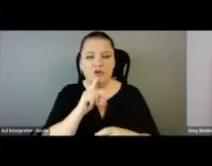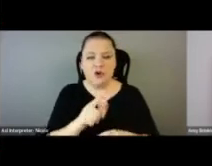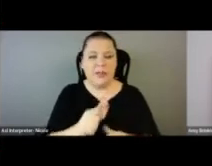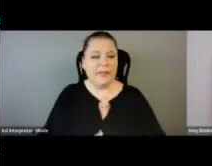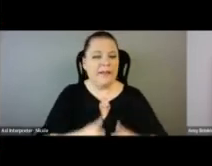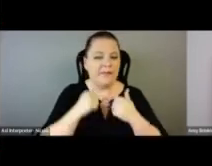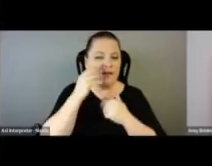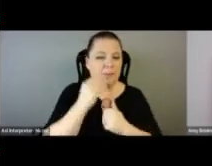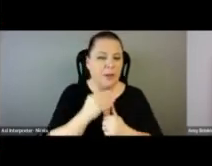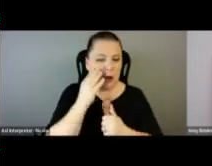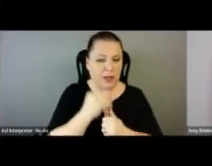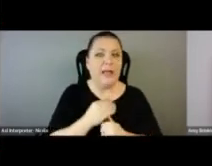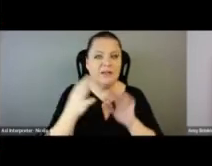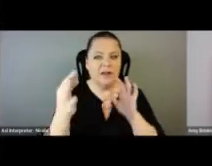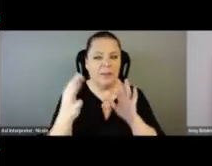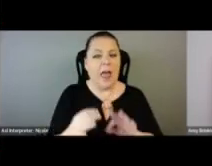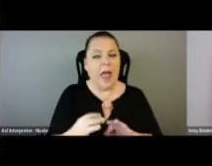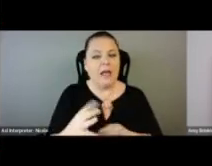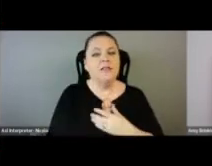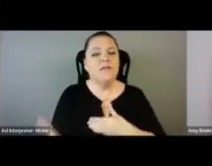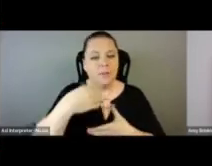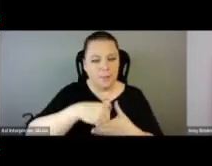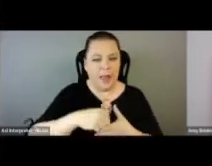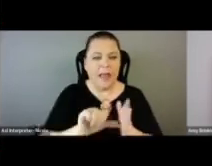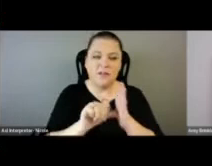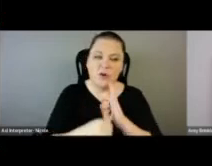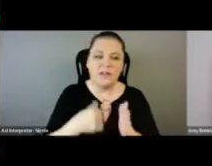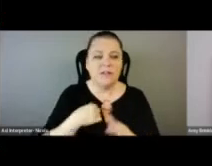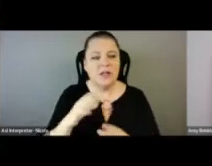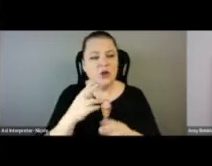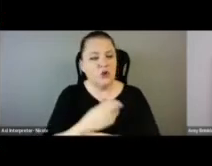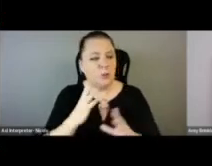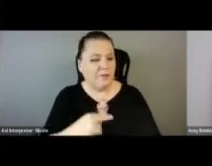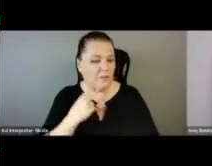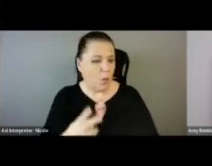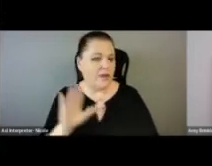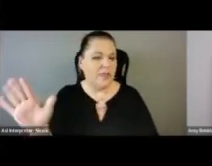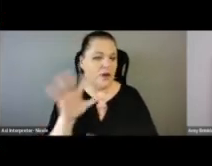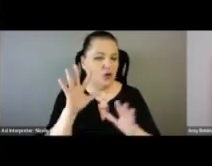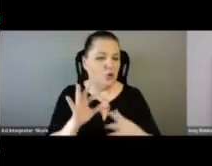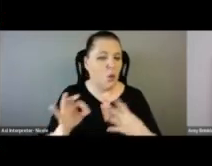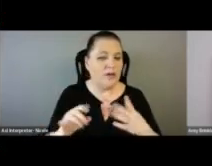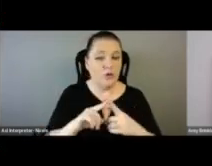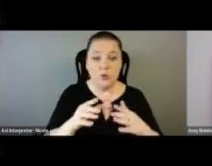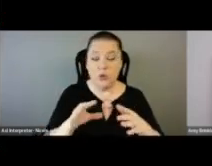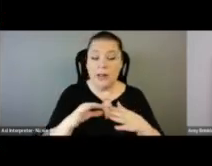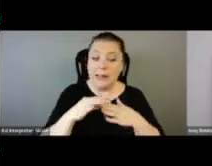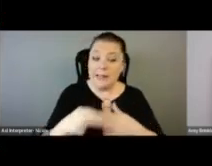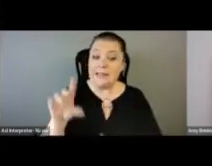drive division of mental health and addiction decisions programming and funding initiatives. For too long we've gone from the top down and in